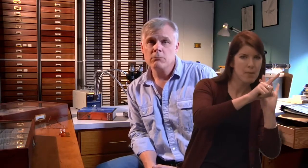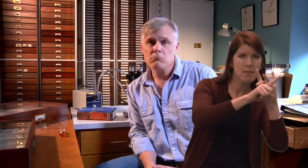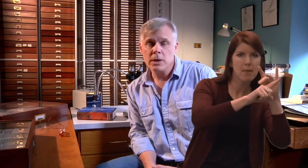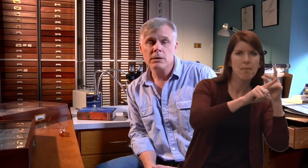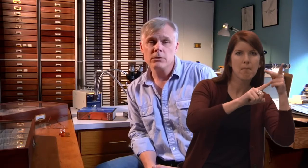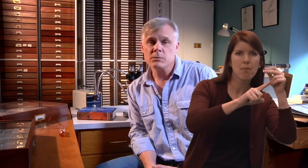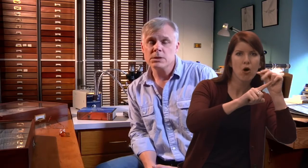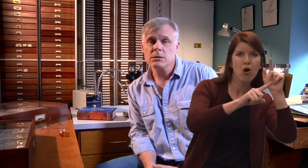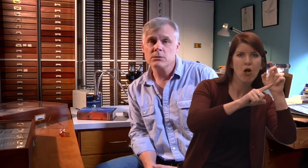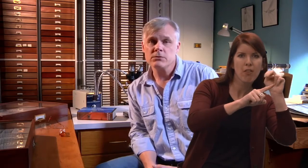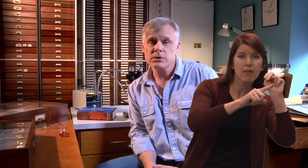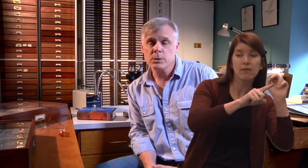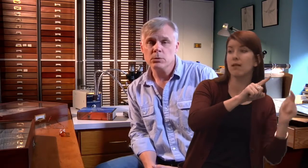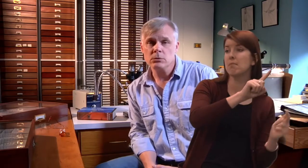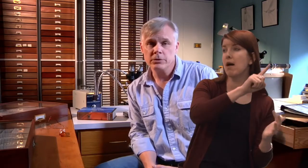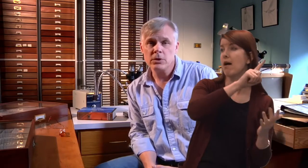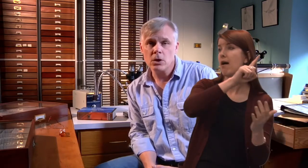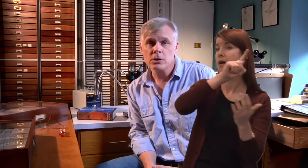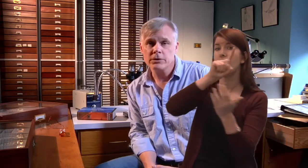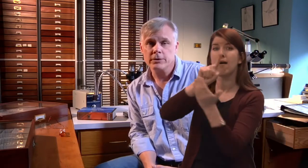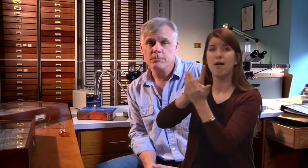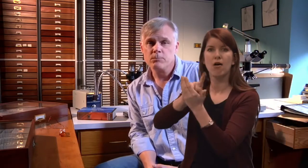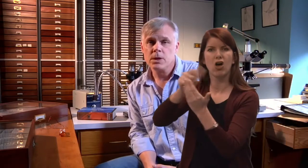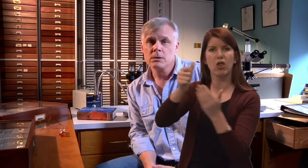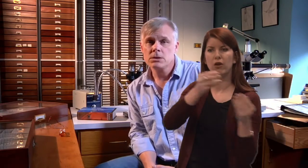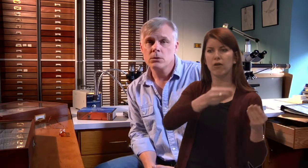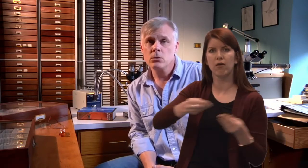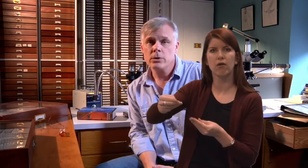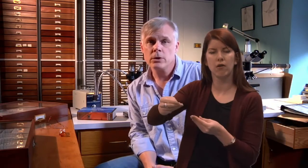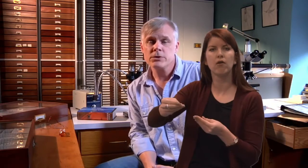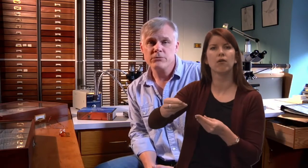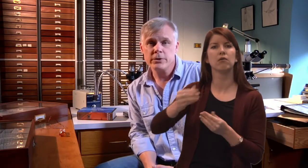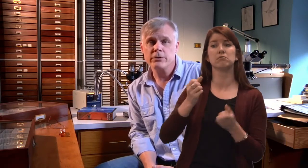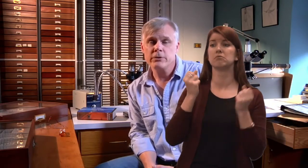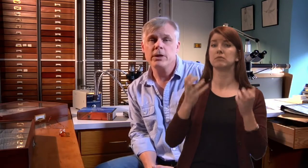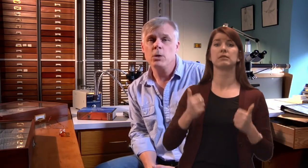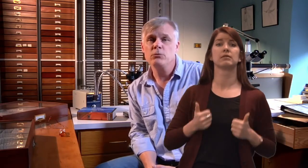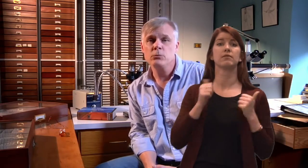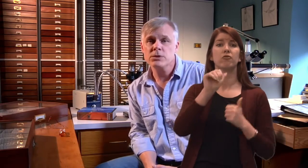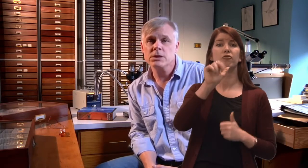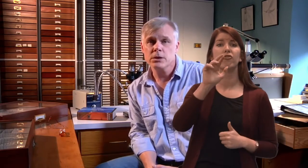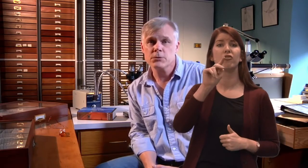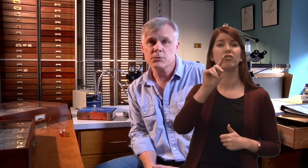many of those mosquitoes for example, live in the Arctic, so there are some very, very helpful mosquitoes.